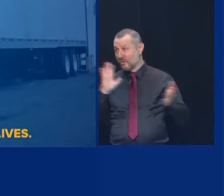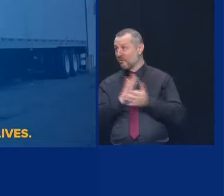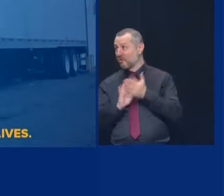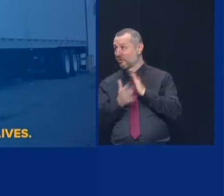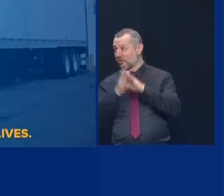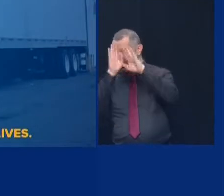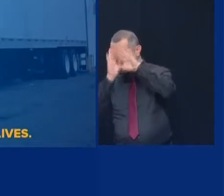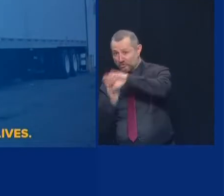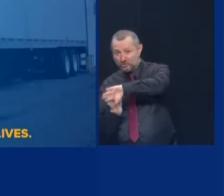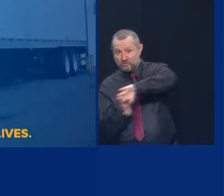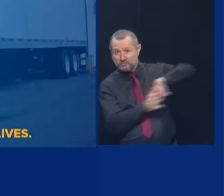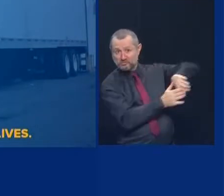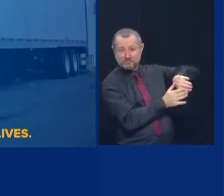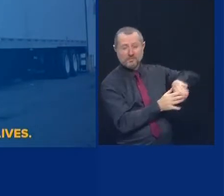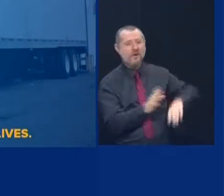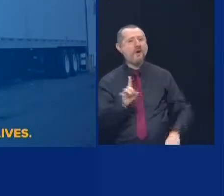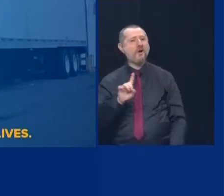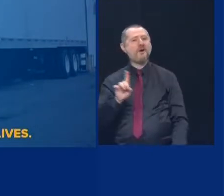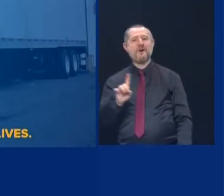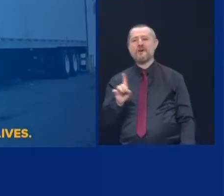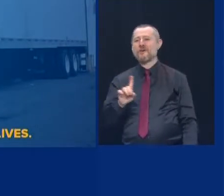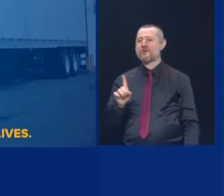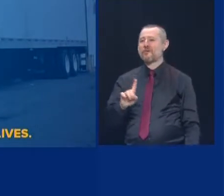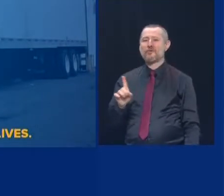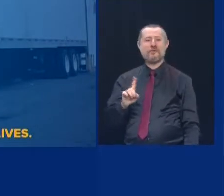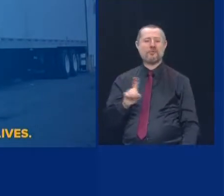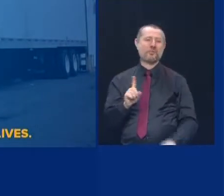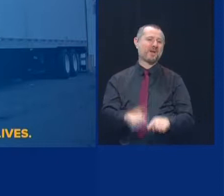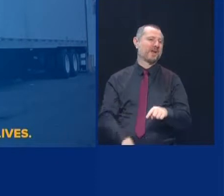TO 1% THROUGH A TREMENDOUS, UNPRECEDENTED EFFORT.